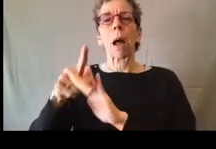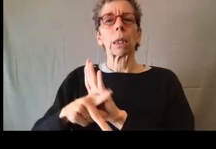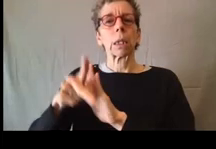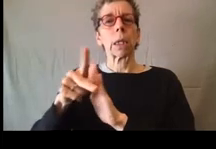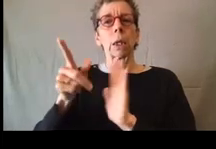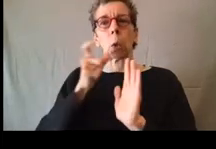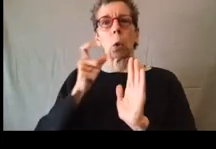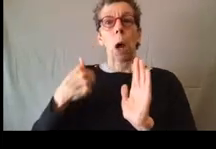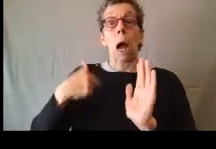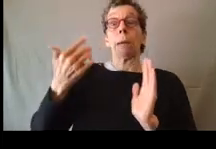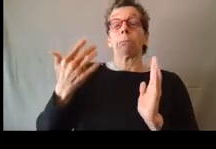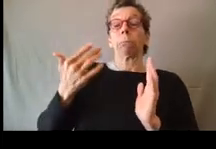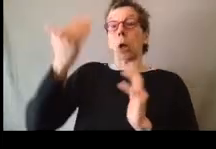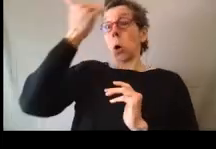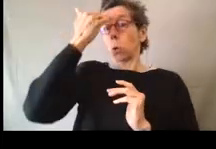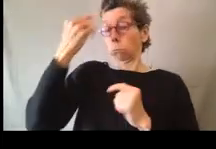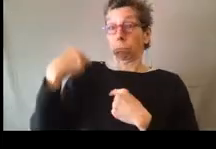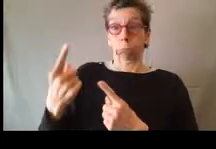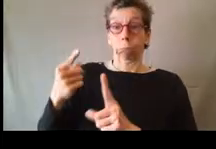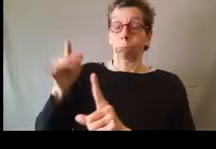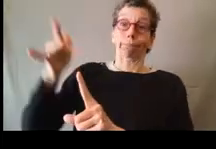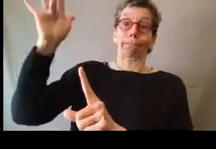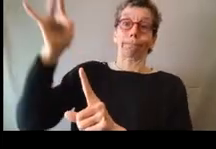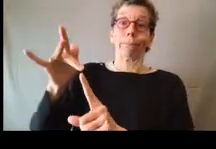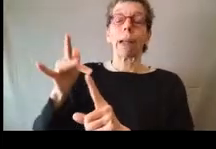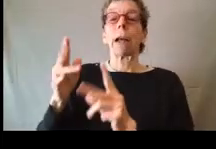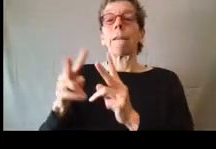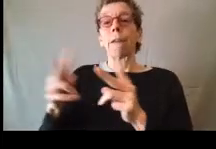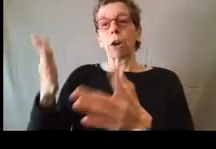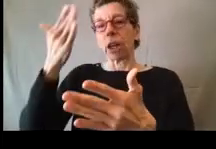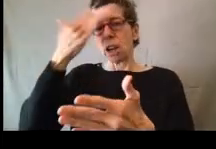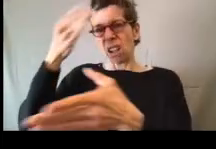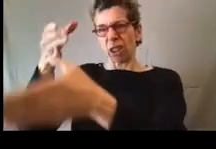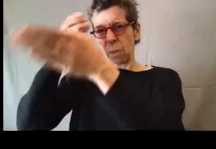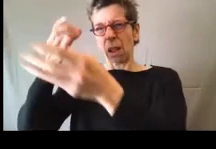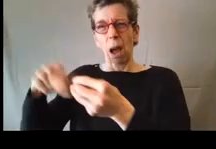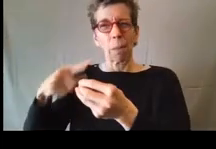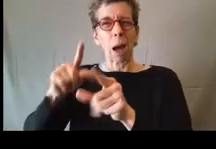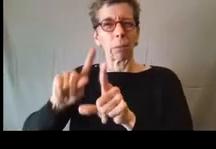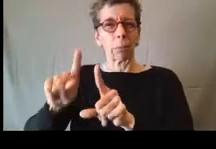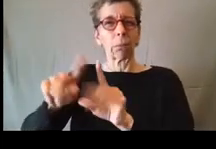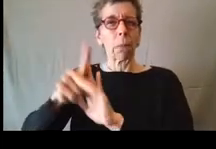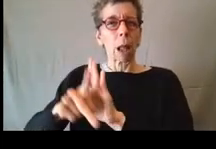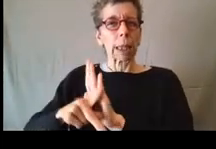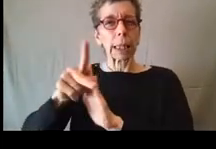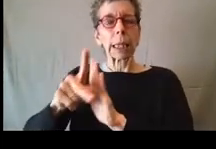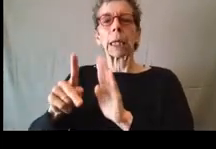versed in the research on and on current trends in disability policy and well positioned to